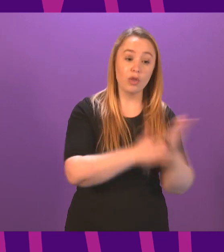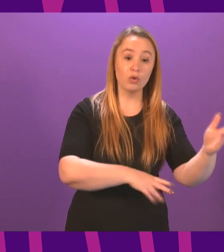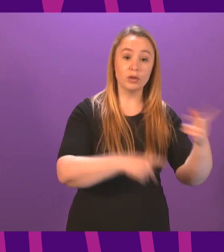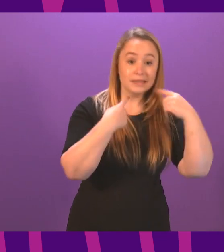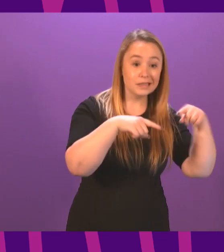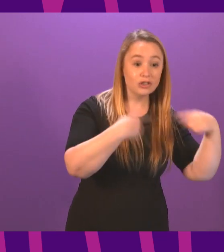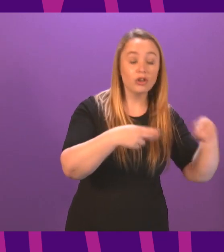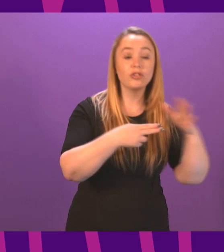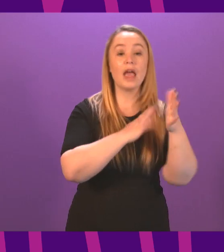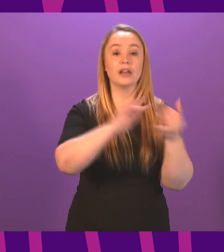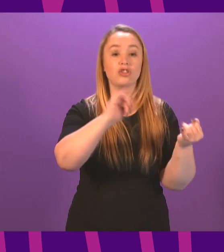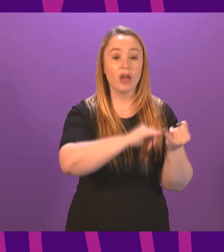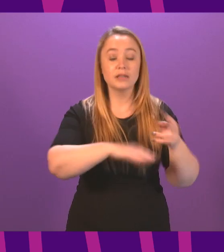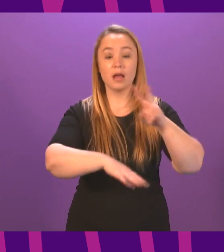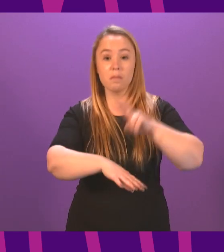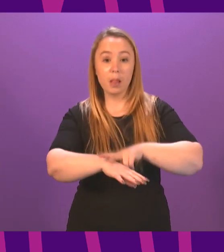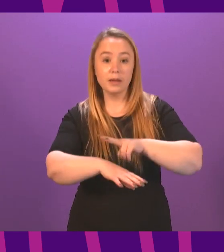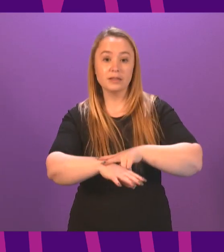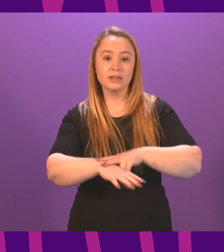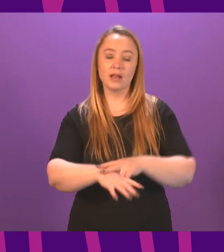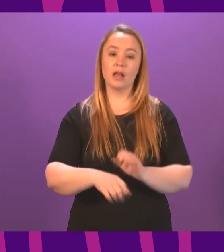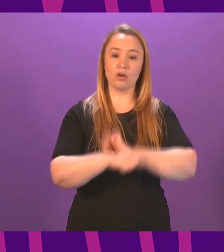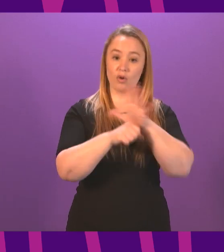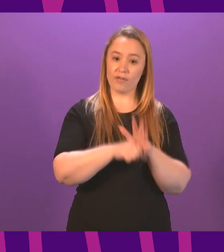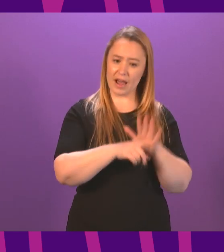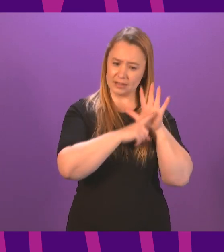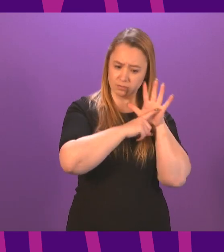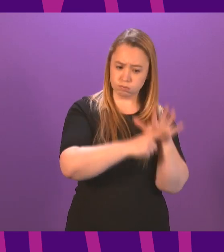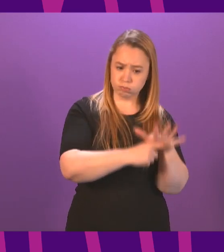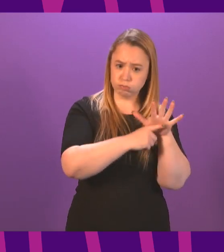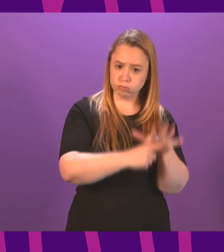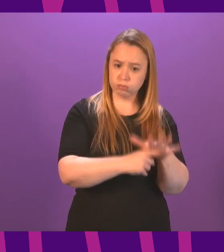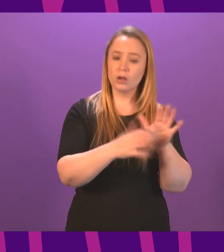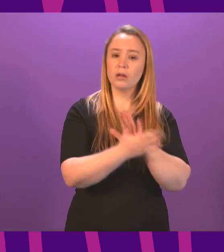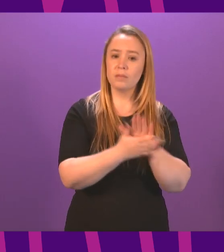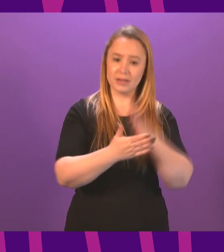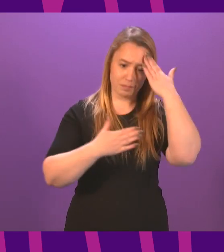particular. The pressures of Covid have raised significantly the mental health pressures